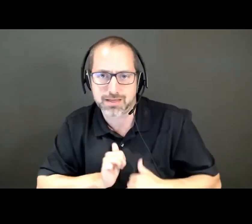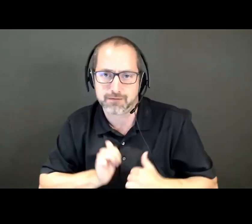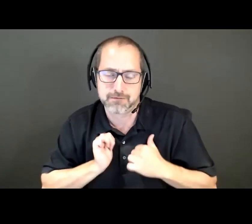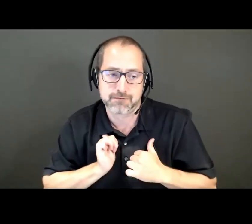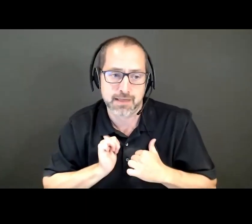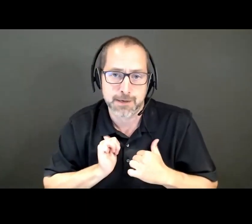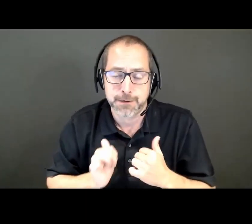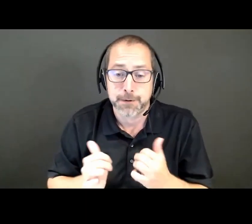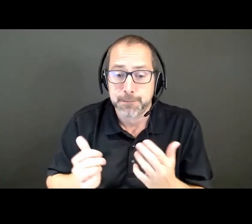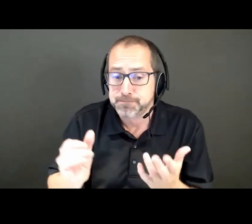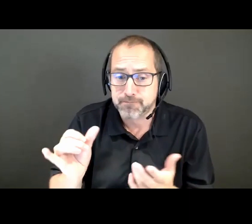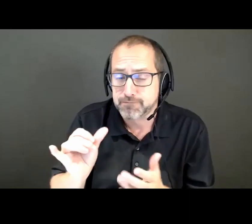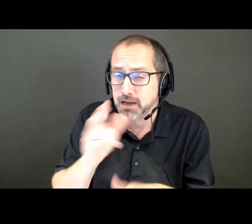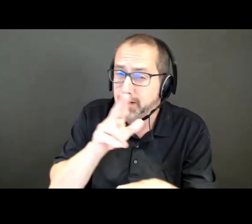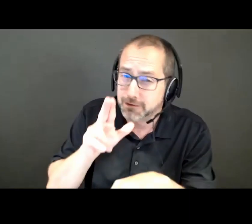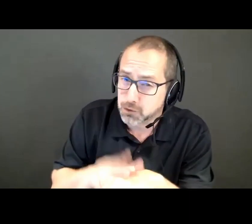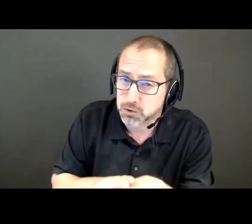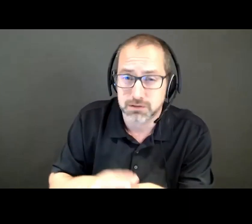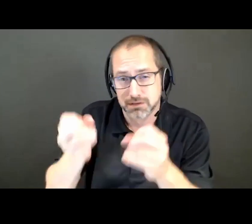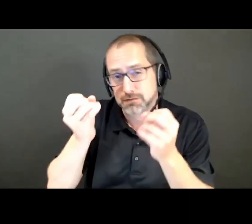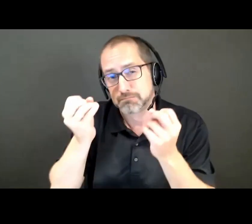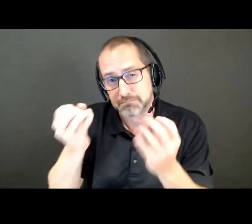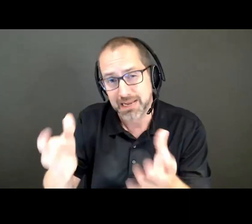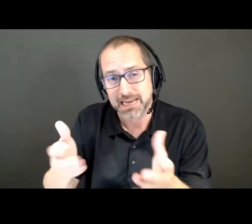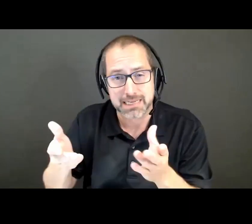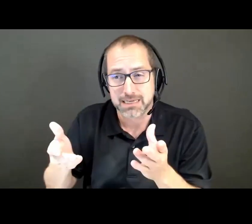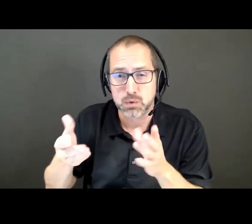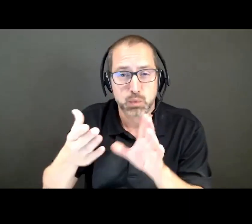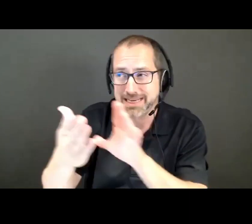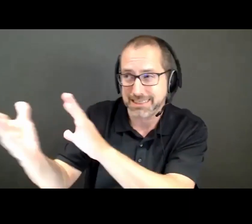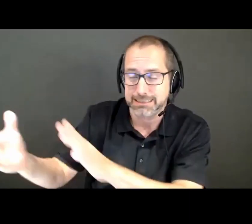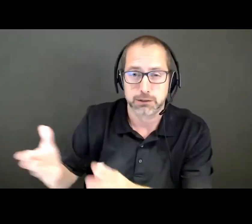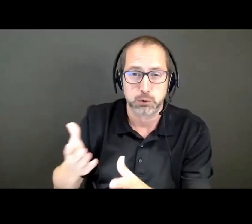And of course, there are many ways to deliver an advocacy message. An advocacy message, it could be